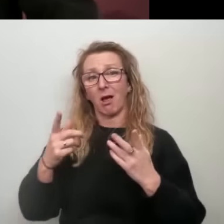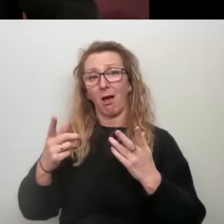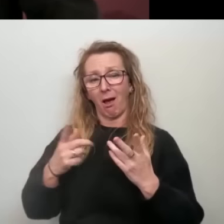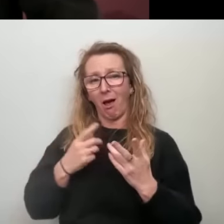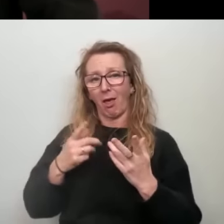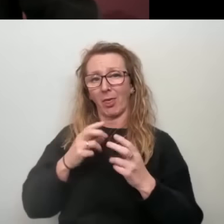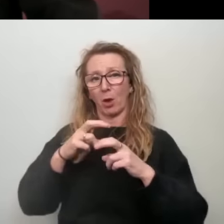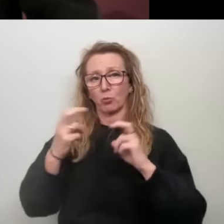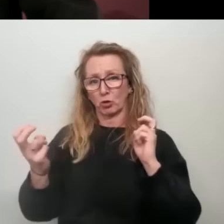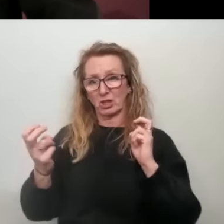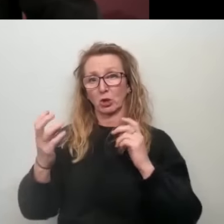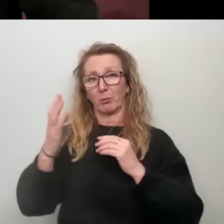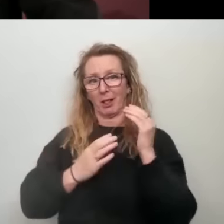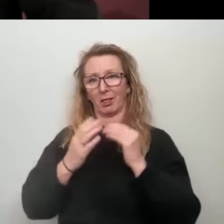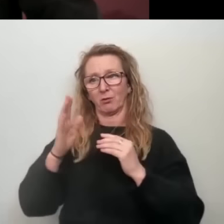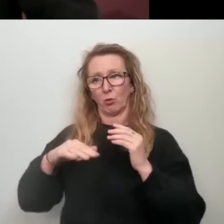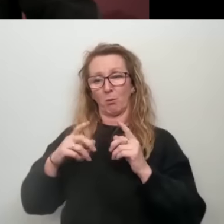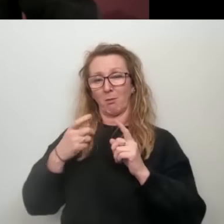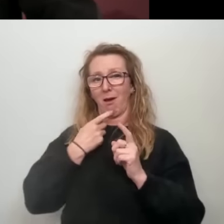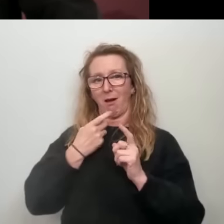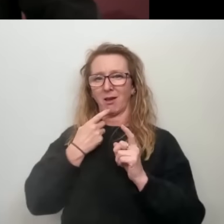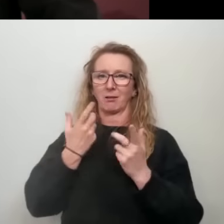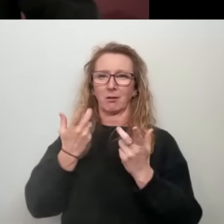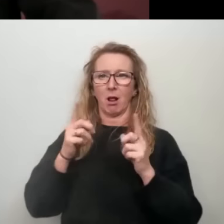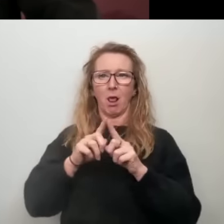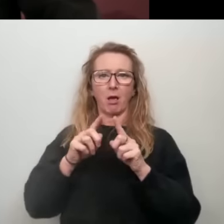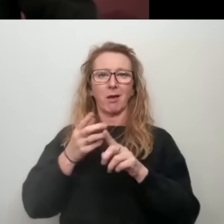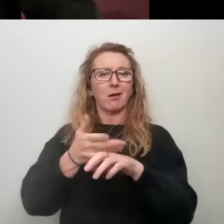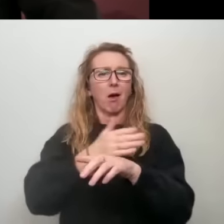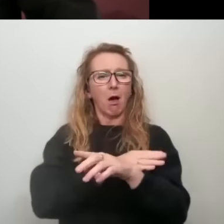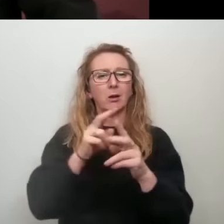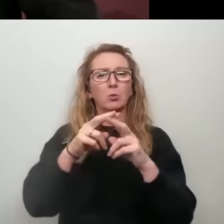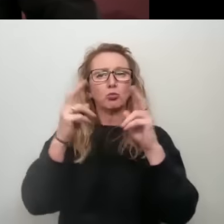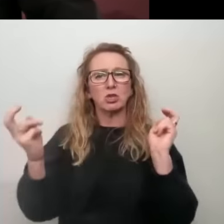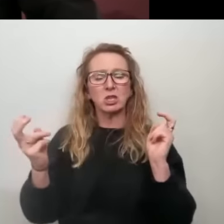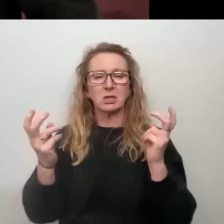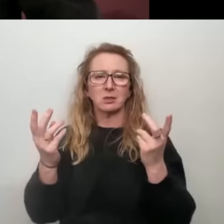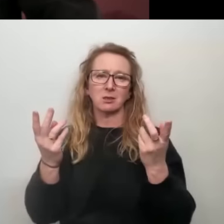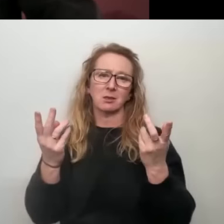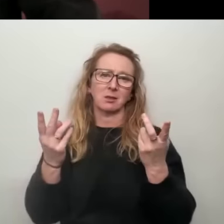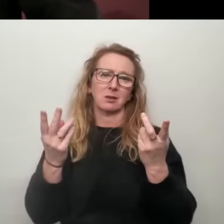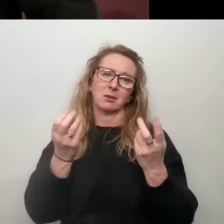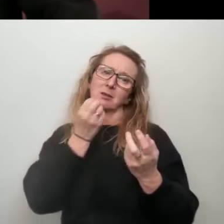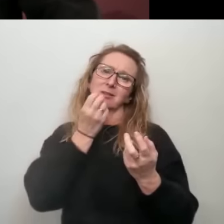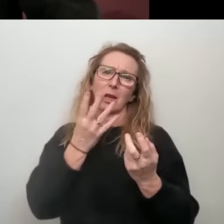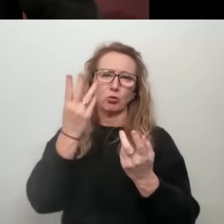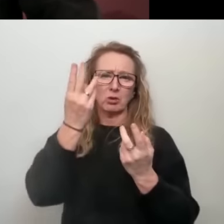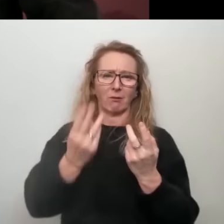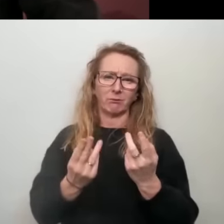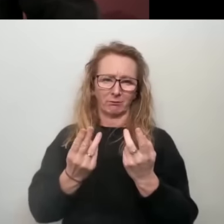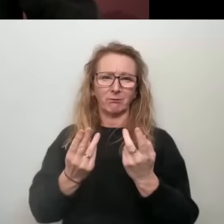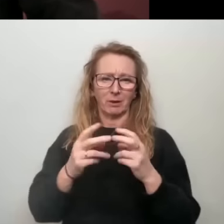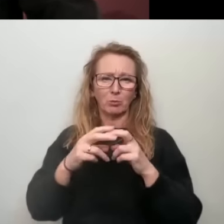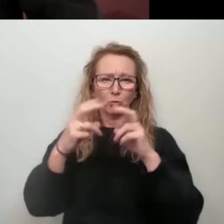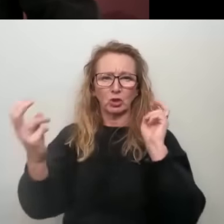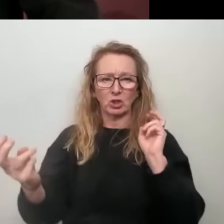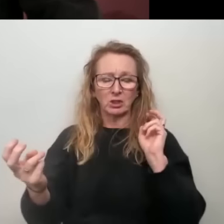The garden bridges, more decorative bridges. You hear about these in the sources both in Europe and in Britain.